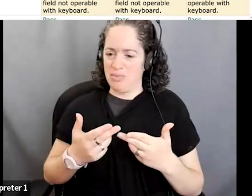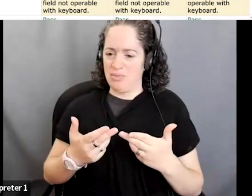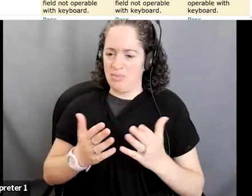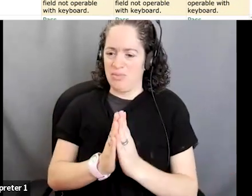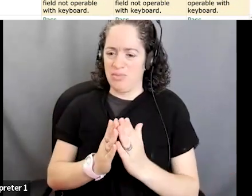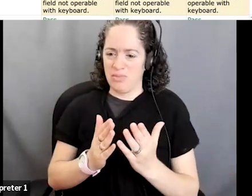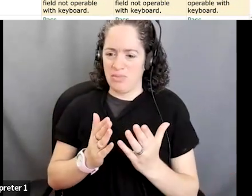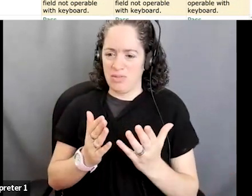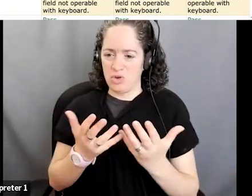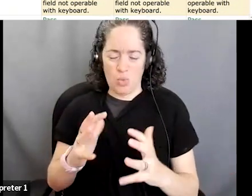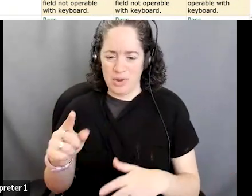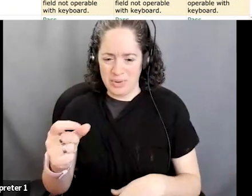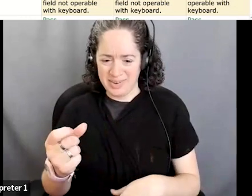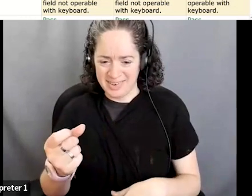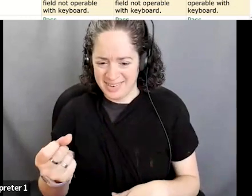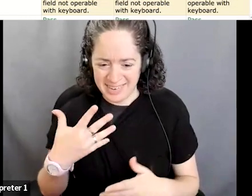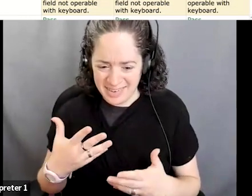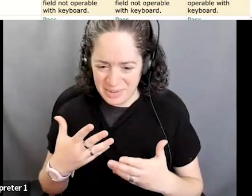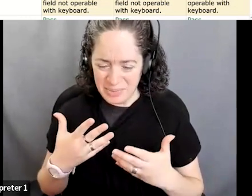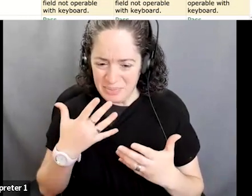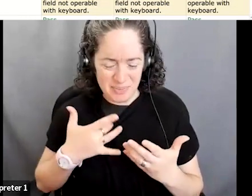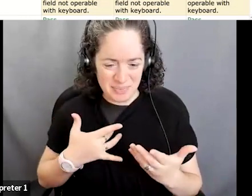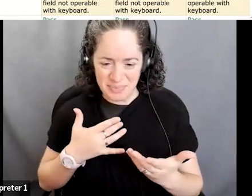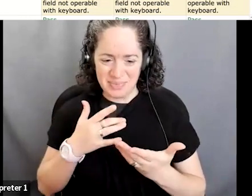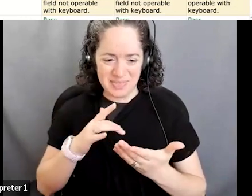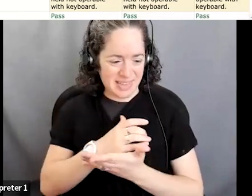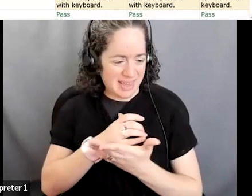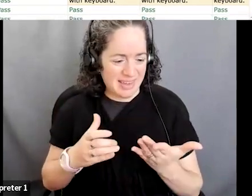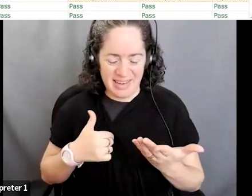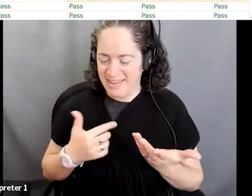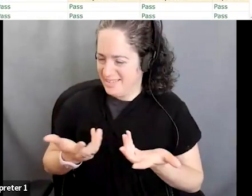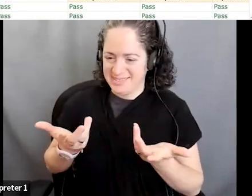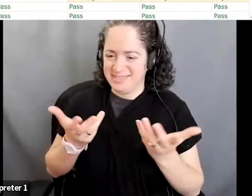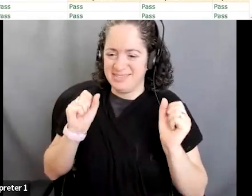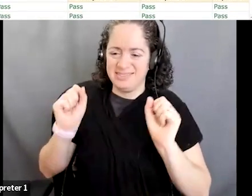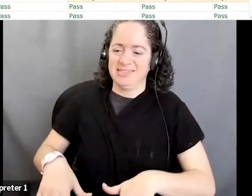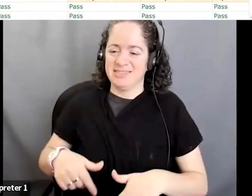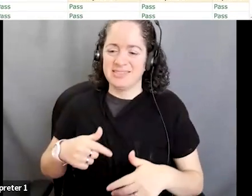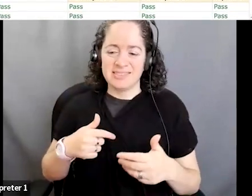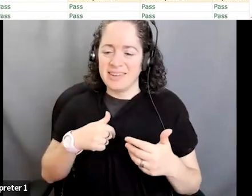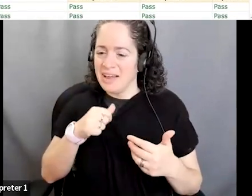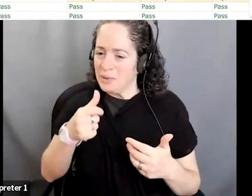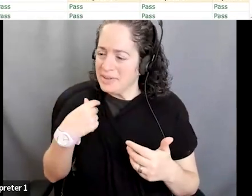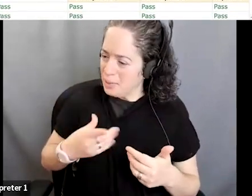I don't want to fill out this form. I don't want you sending me random cakes. No, I didn't give you my birthday either.